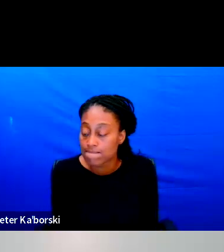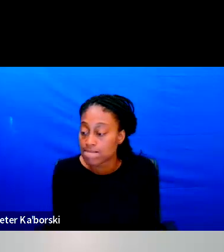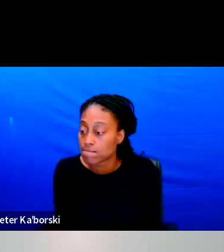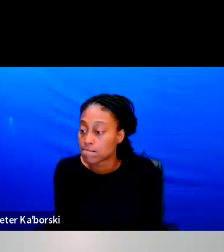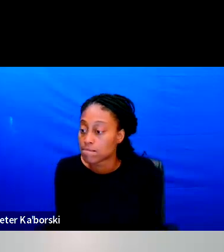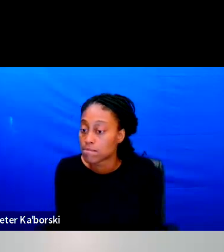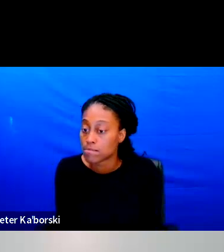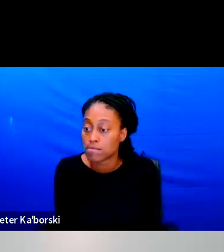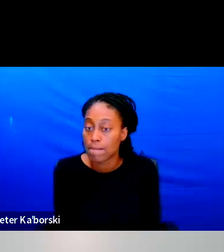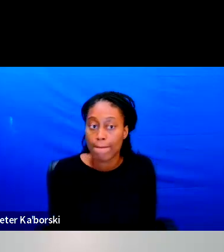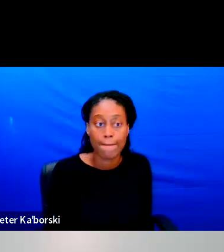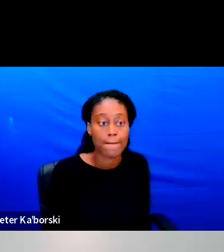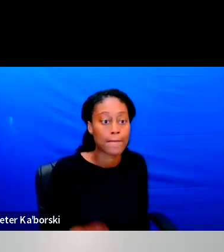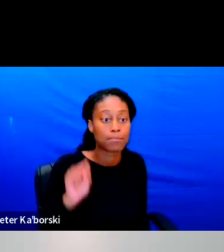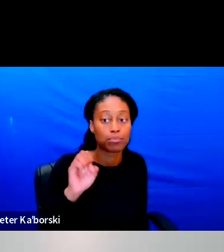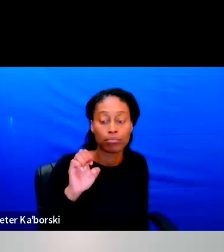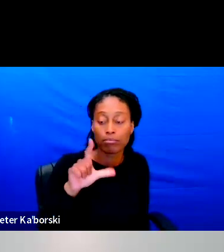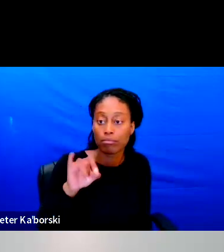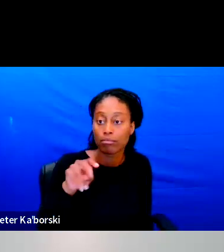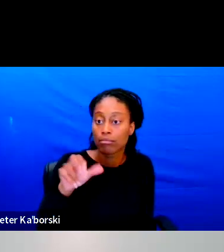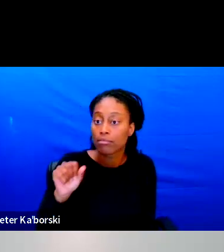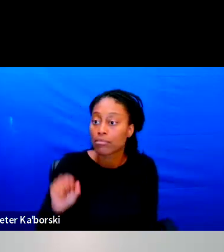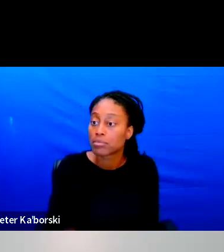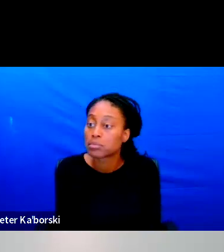Kyle Kleist: really nice. Adam Ayers w/ APRIL: Oh, sorry. Kyle! Kyle Kleist: No.